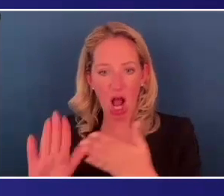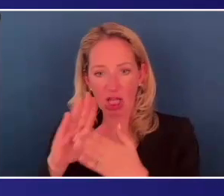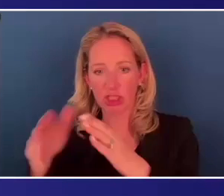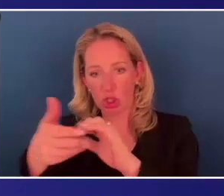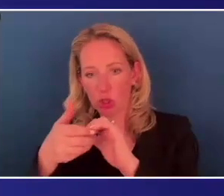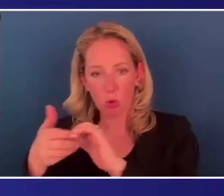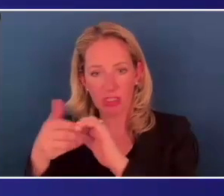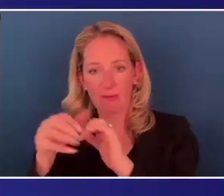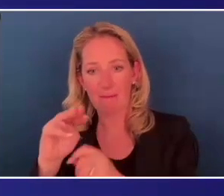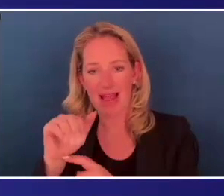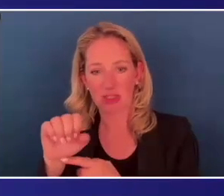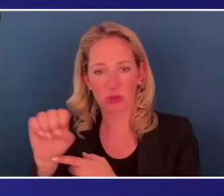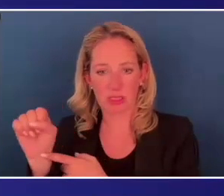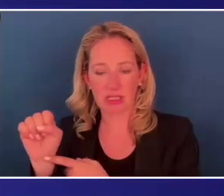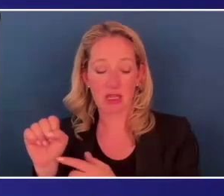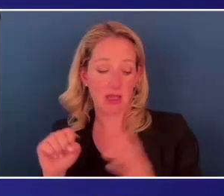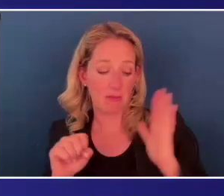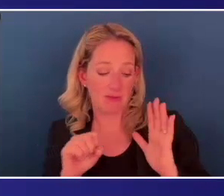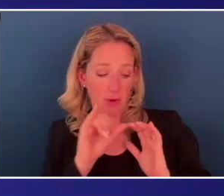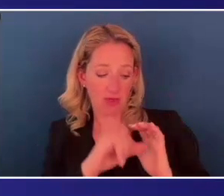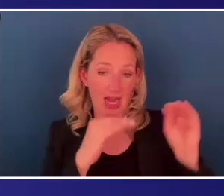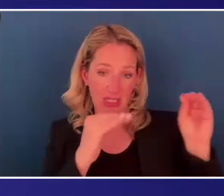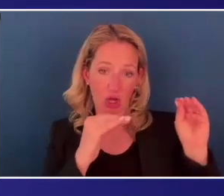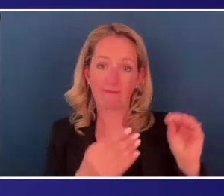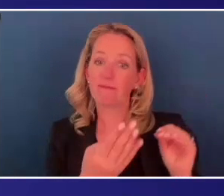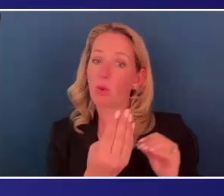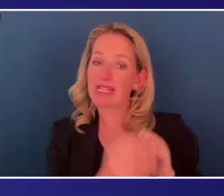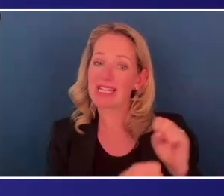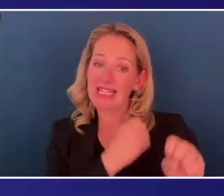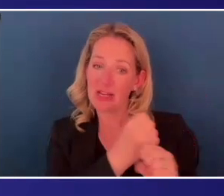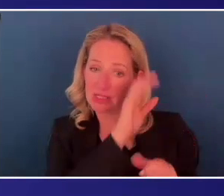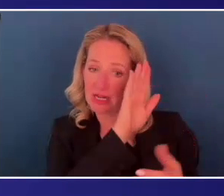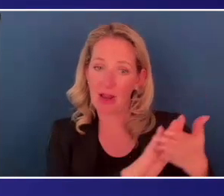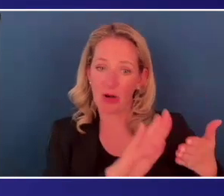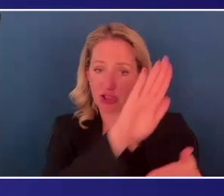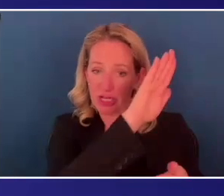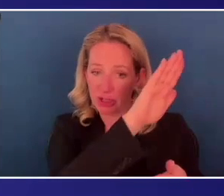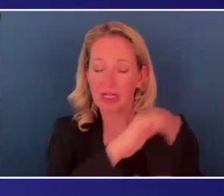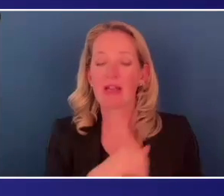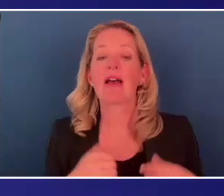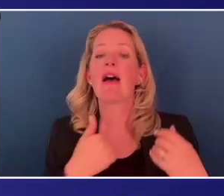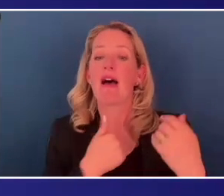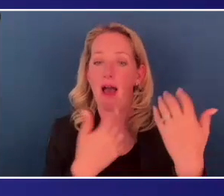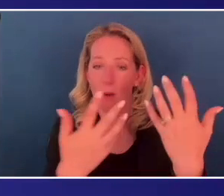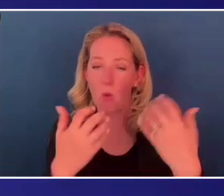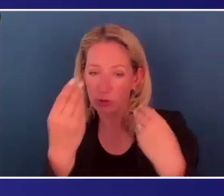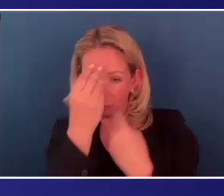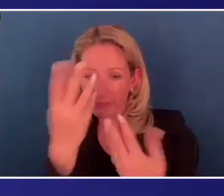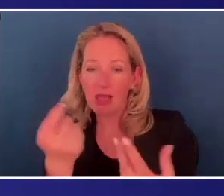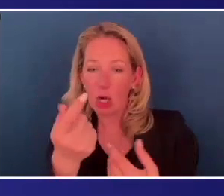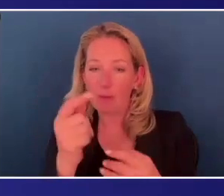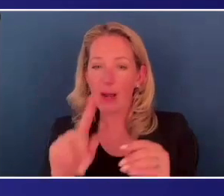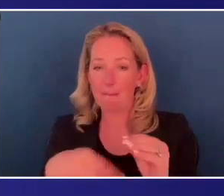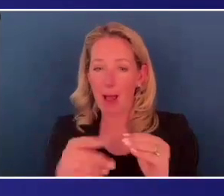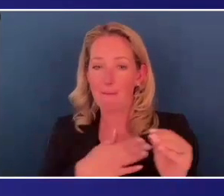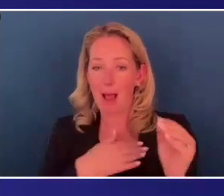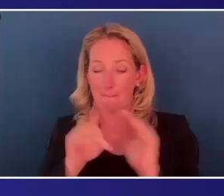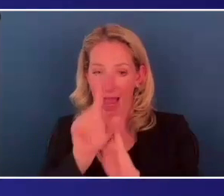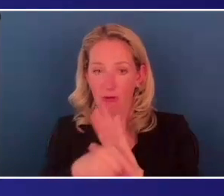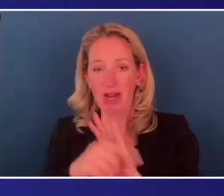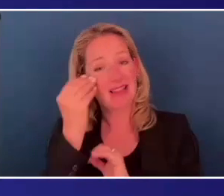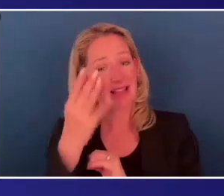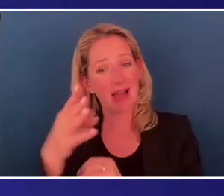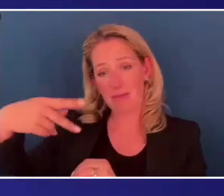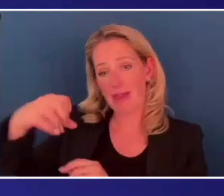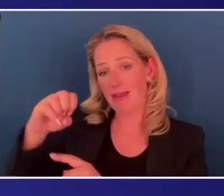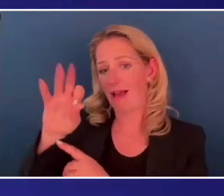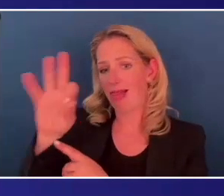Prior to that, I taught for 14 years in higher education. Today I want to share a little bit about my background and how instrumental PSLF has been for me.